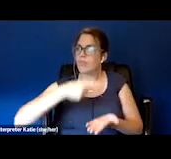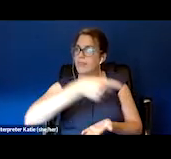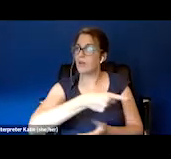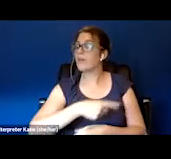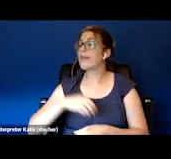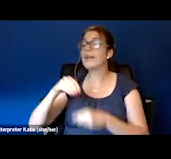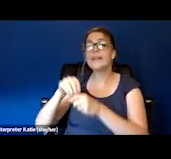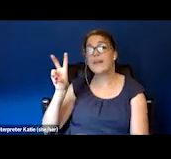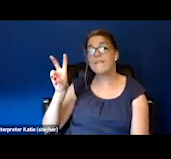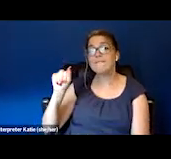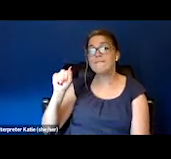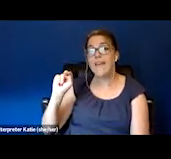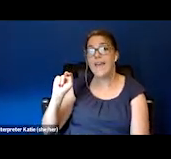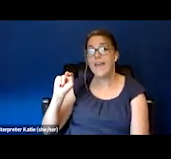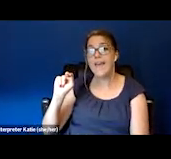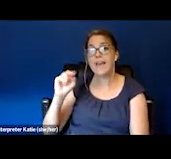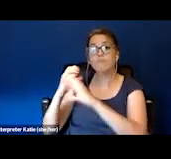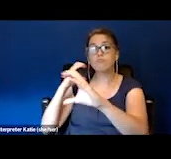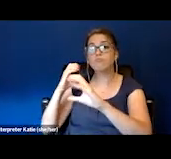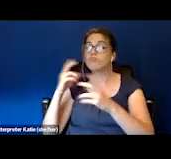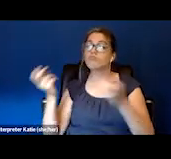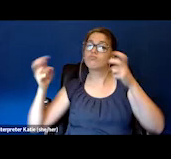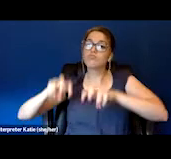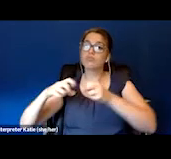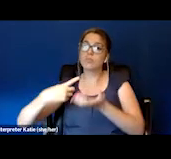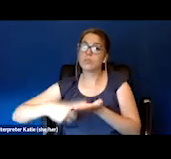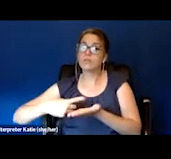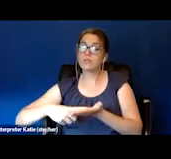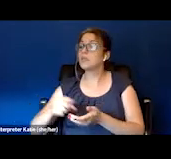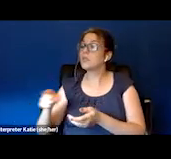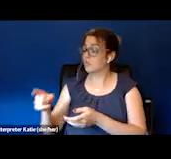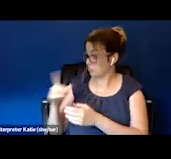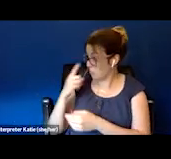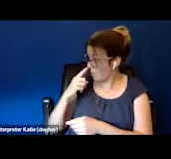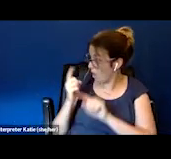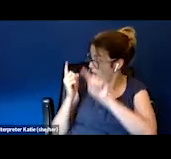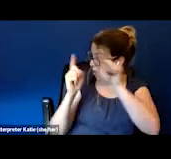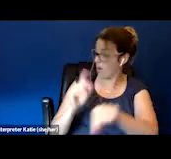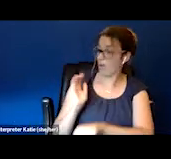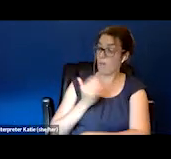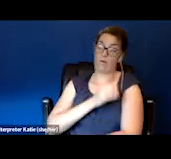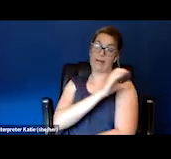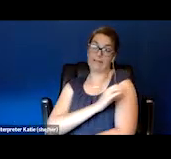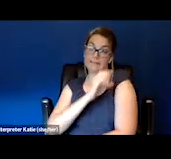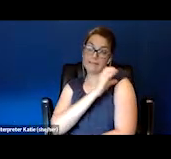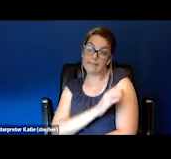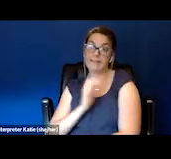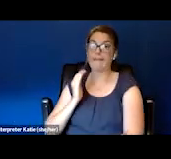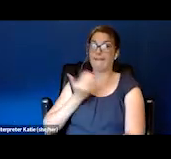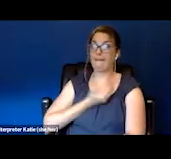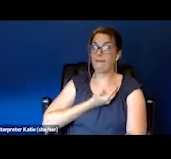You could also meet in a clinic or a program office or another available community space. Once again, you wanna make sure